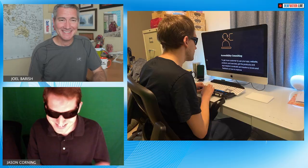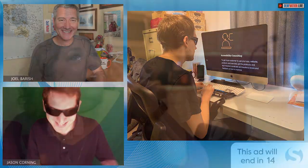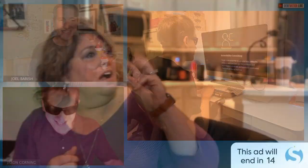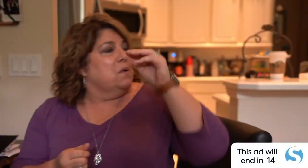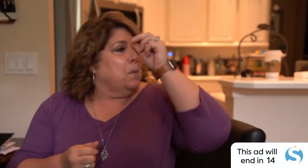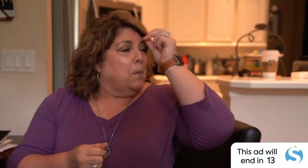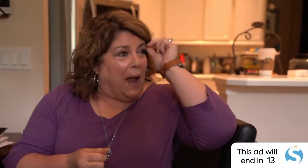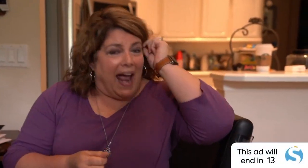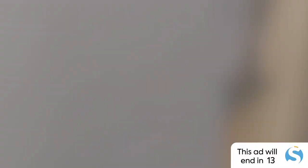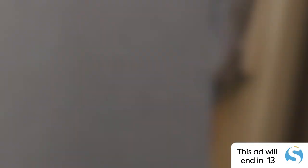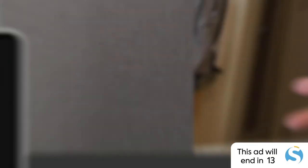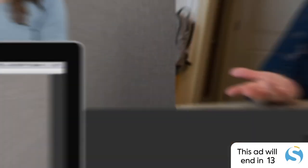Advertise